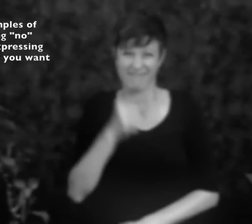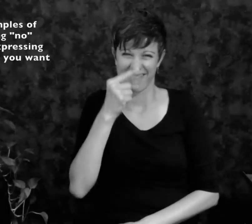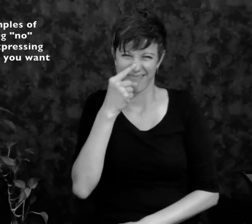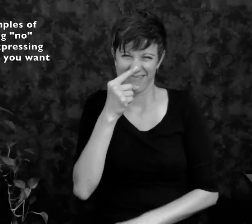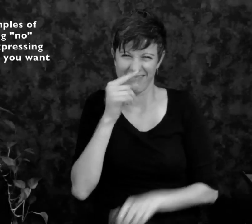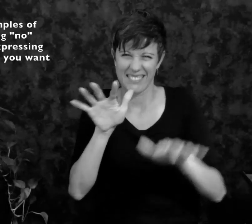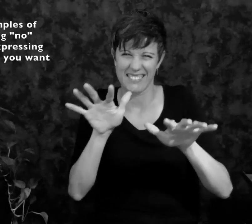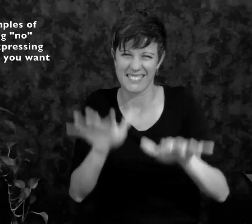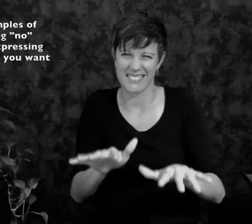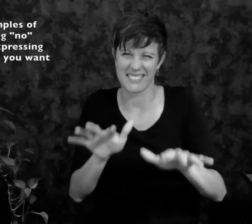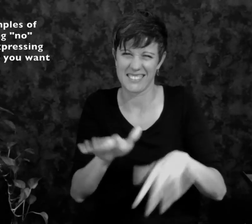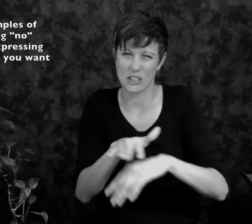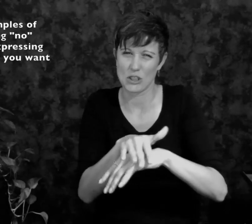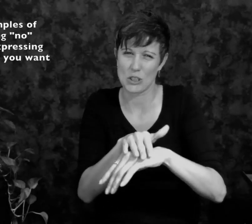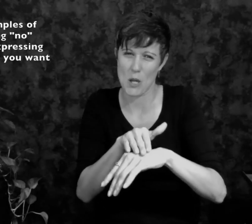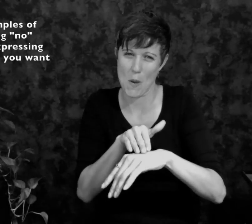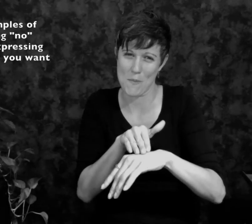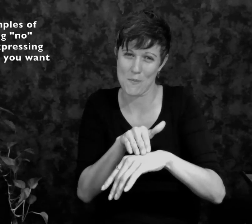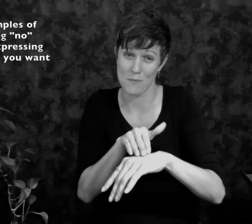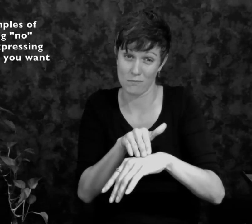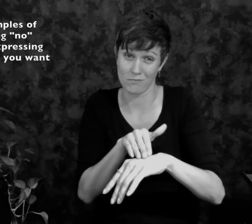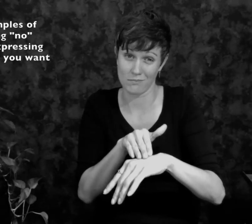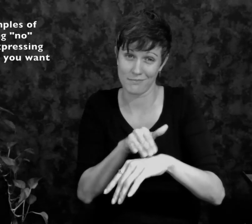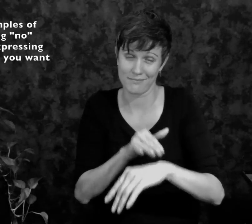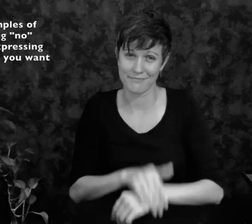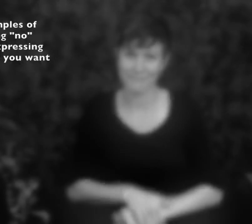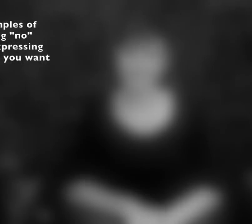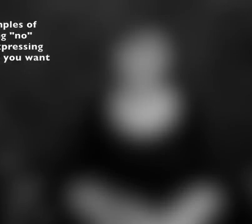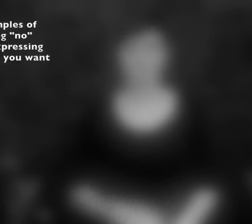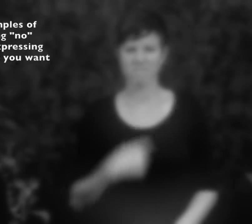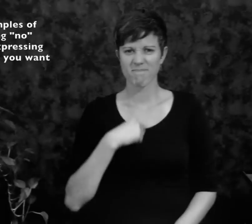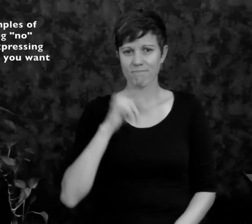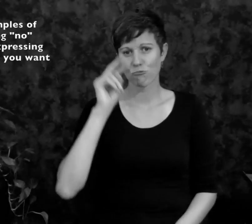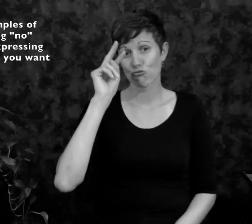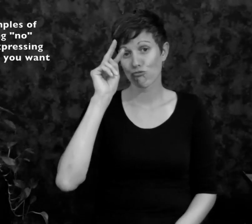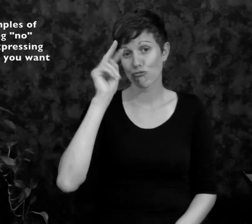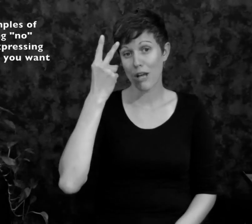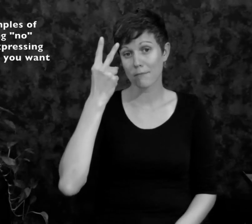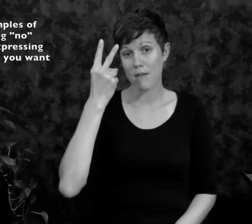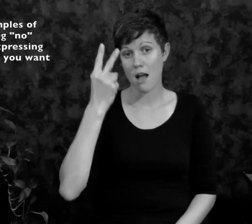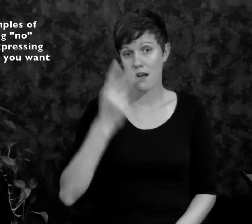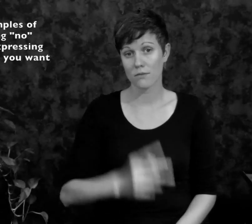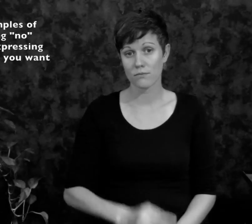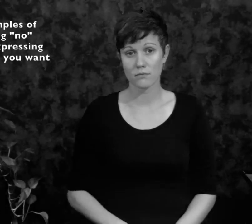Do you mind slowing down? I changed my mind.